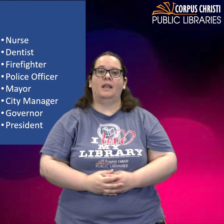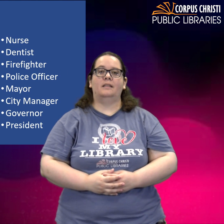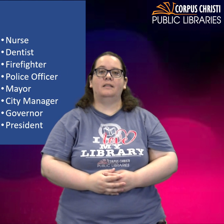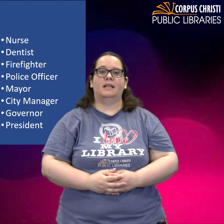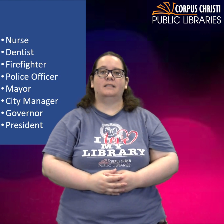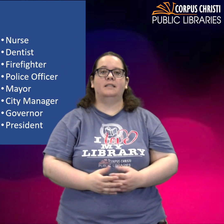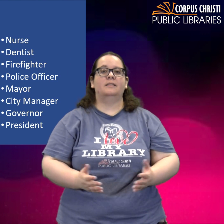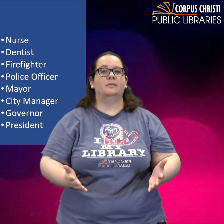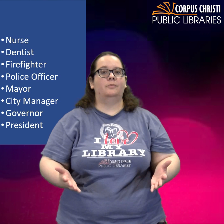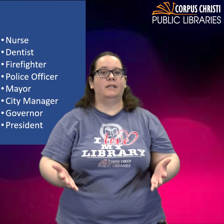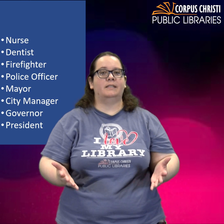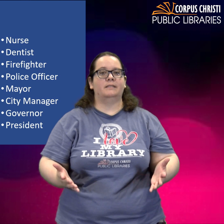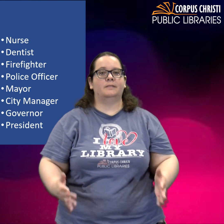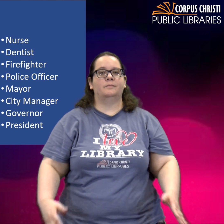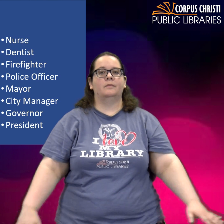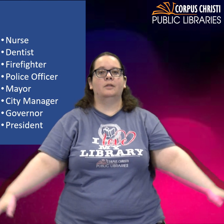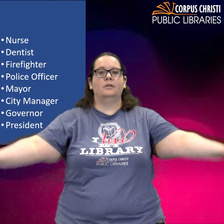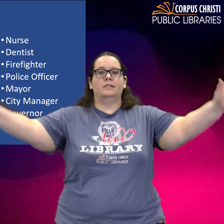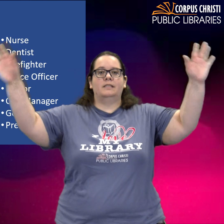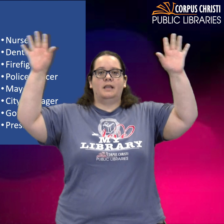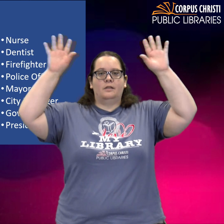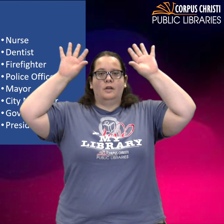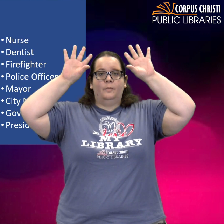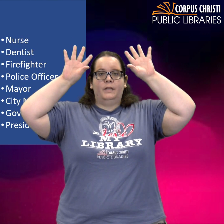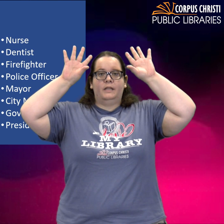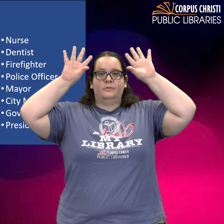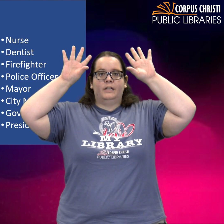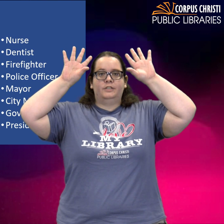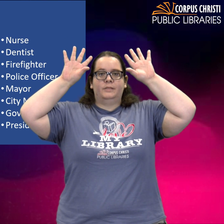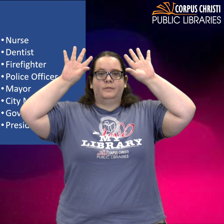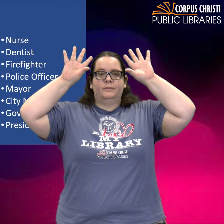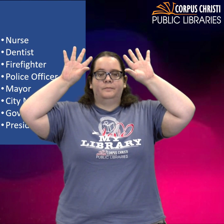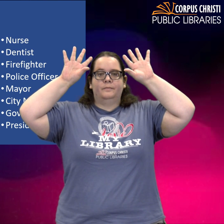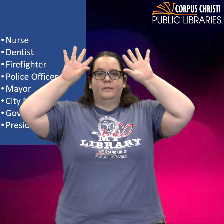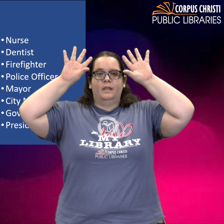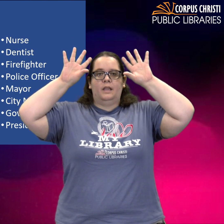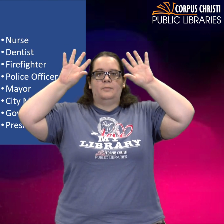And then lastly, president. You're going to take open hands right at your temple and then